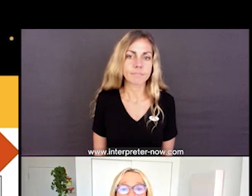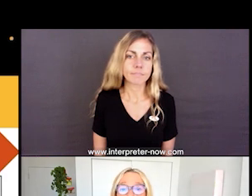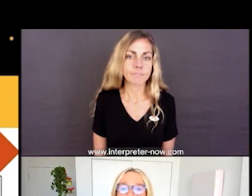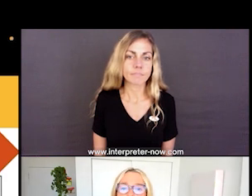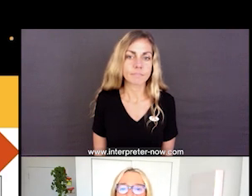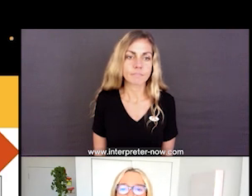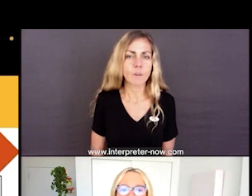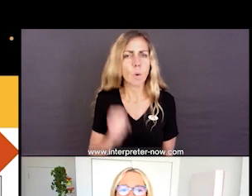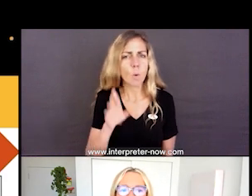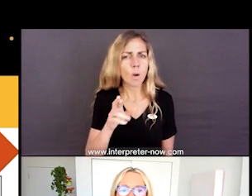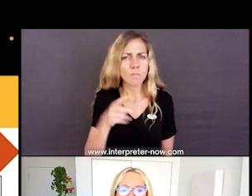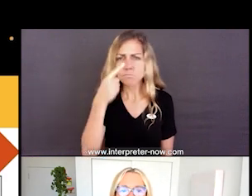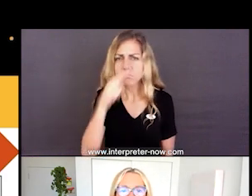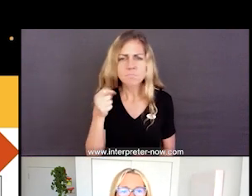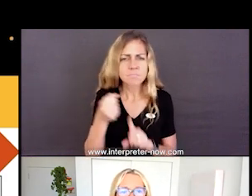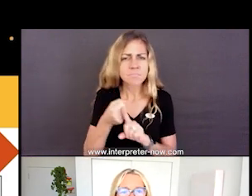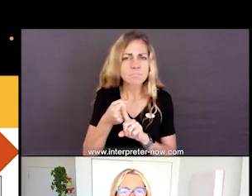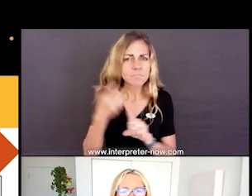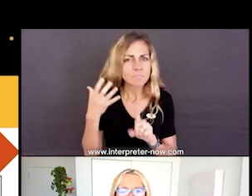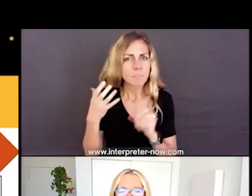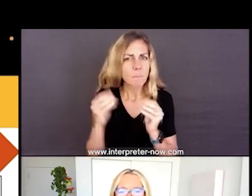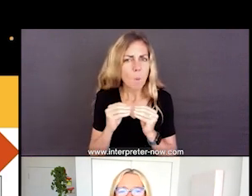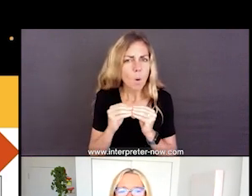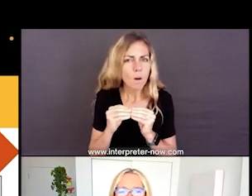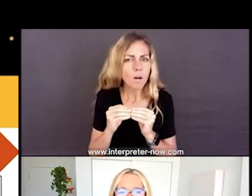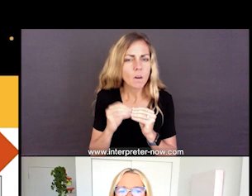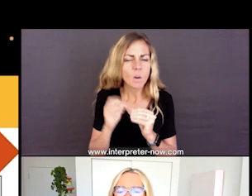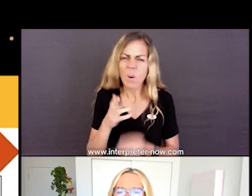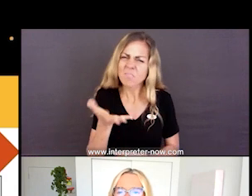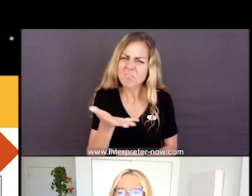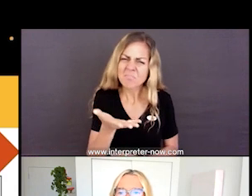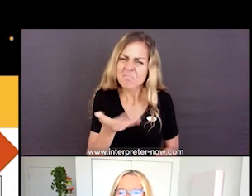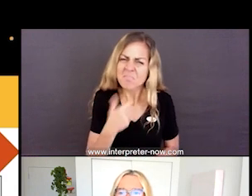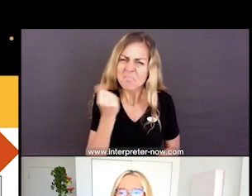Or, I'm not sure I understand, can you say that a different way?